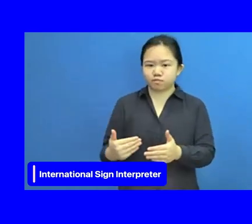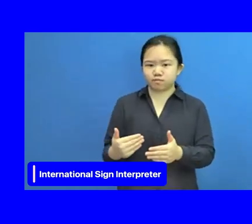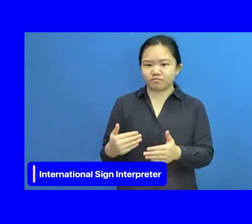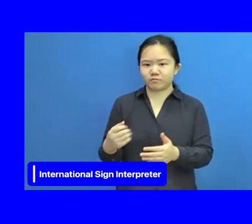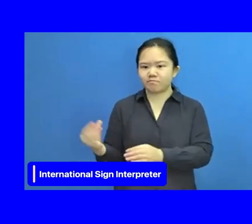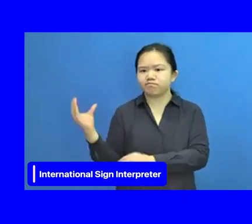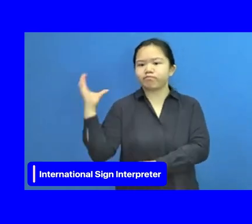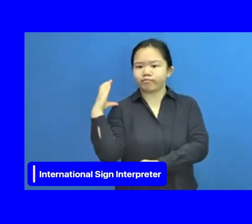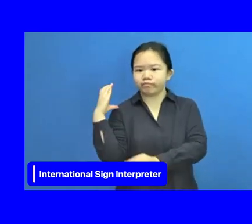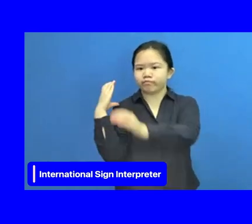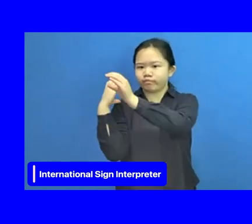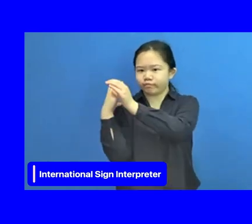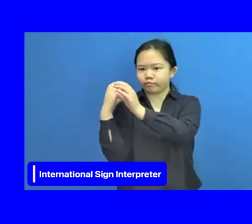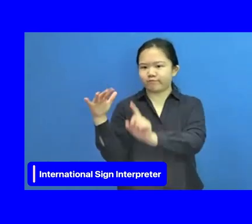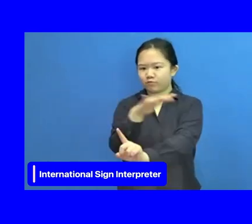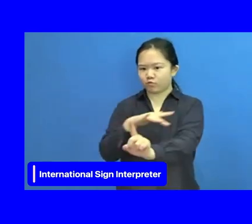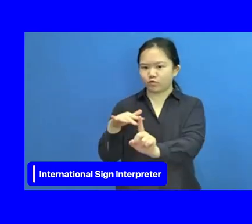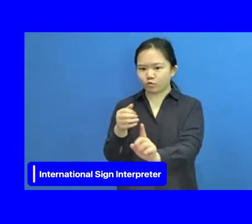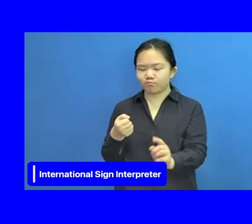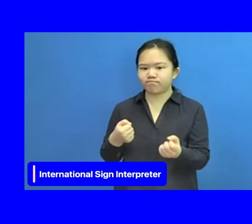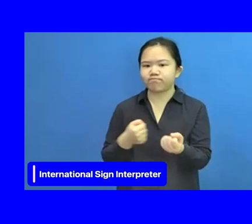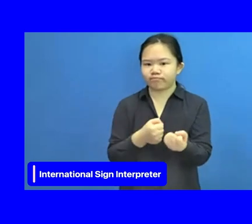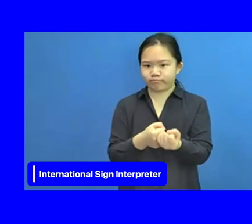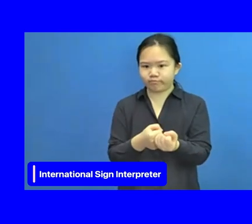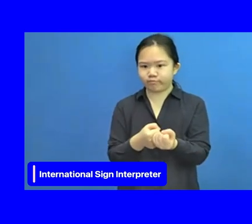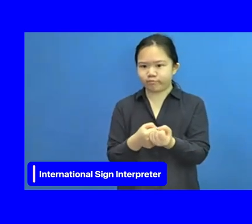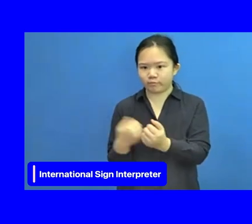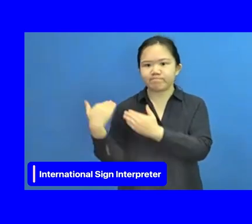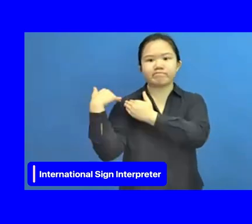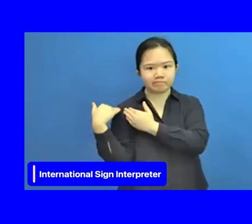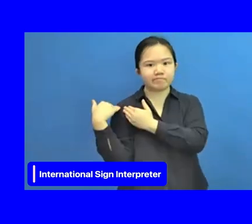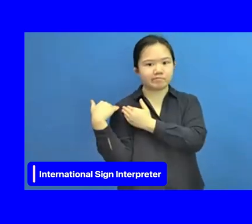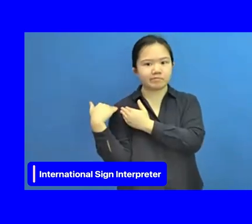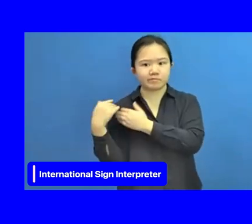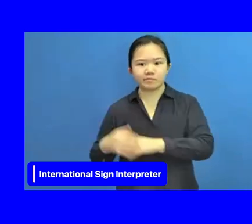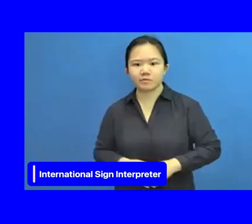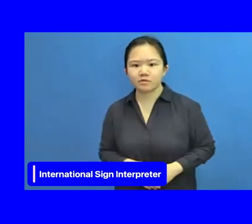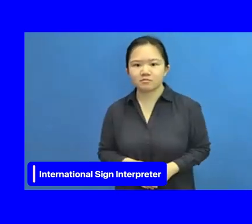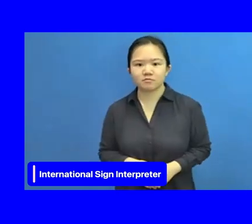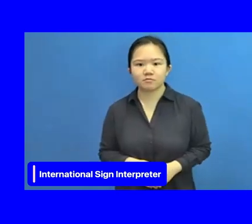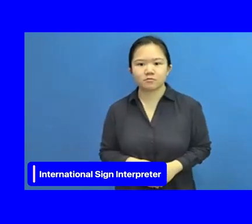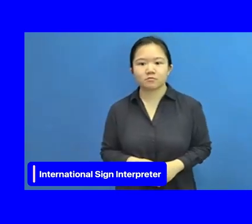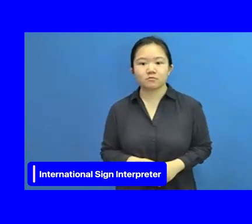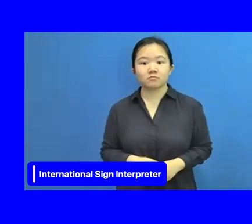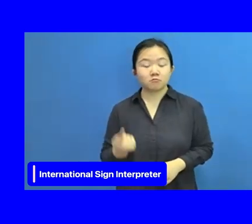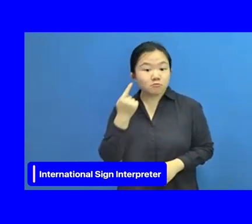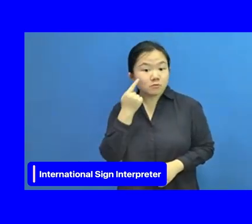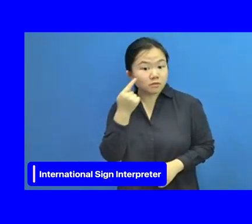as a testament of how the sector itself can take charge of its own destiny